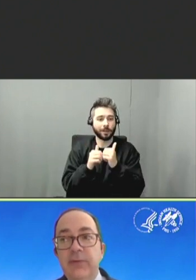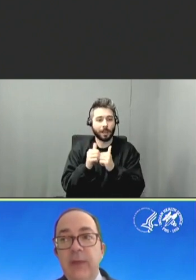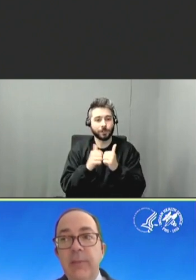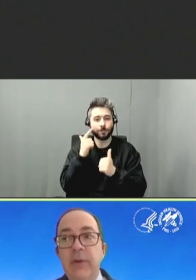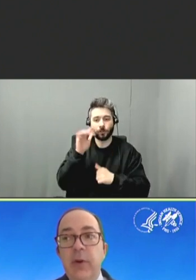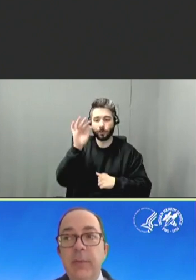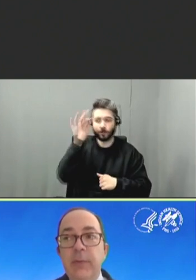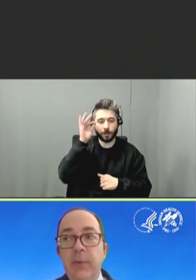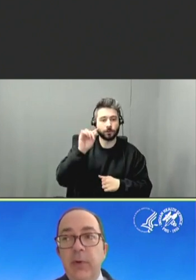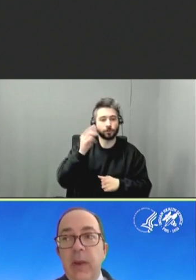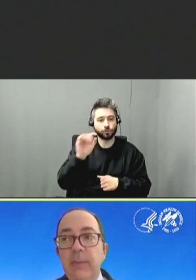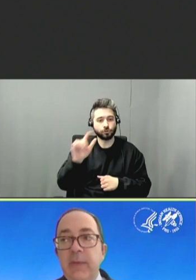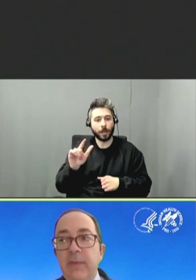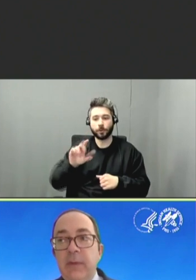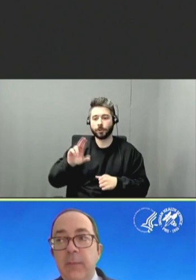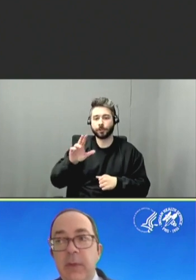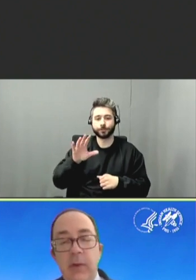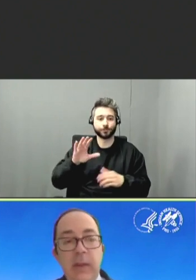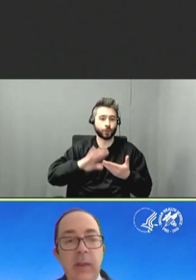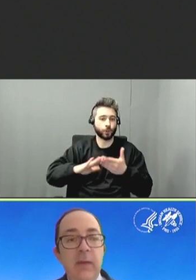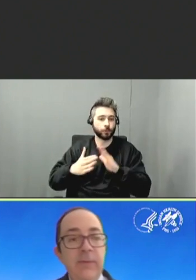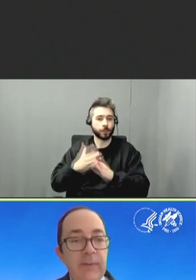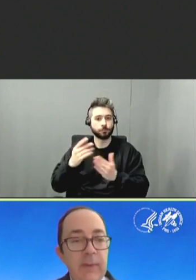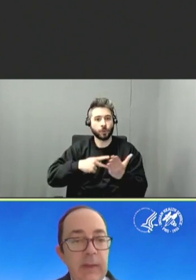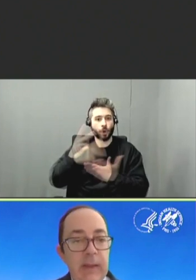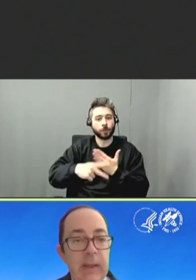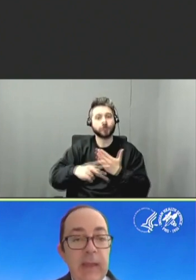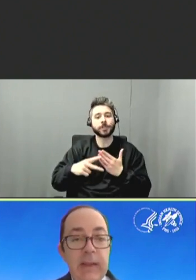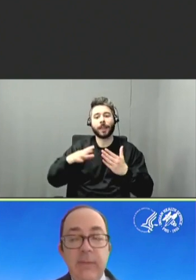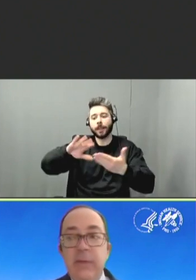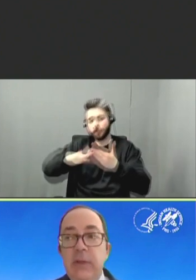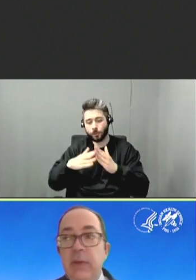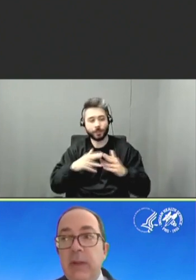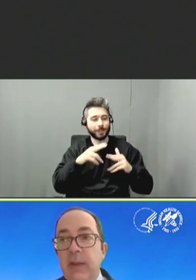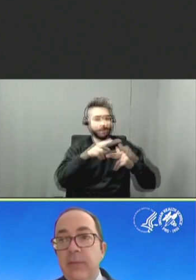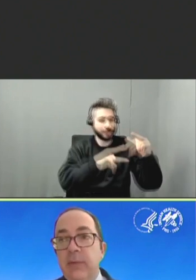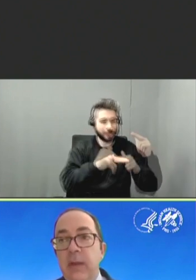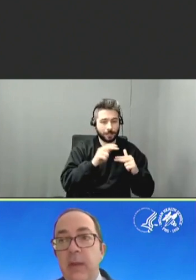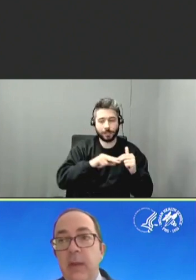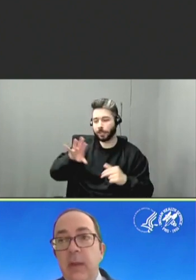tribal and urban programs at the community, facility and even unit level.